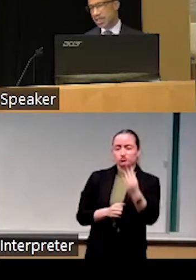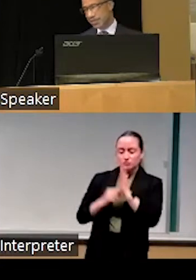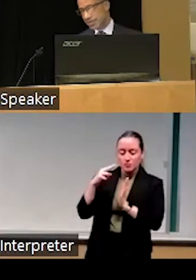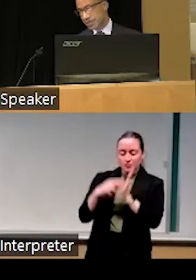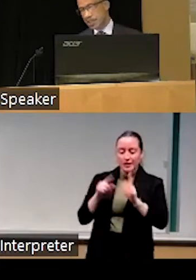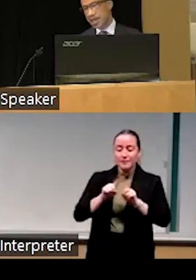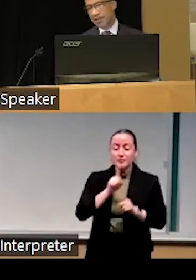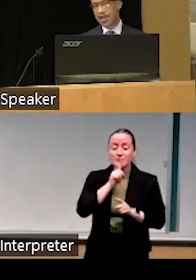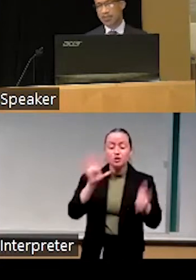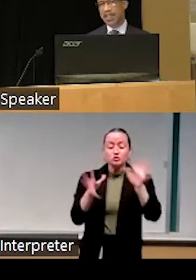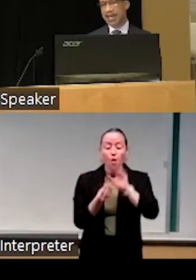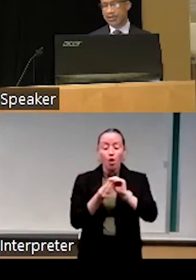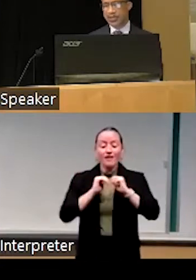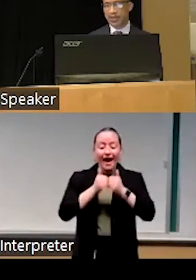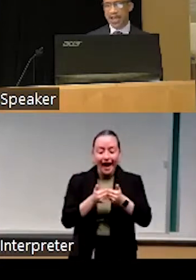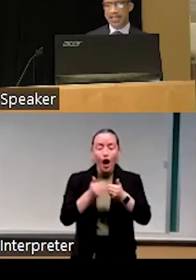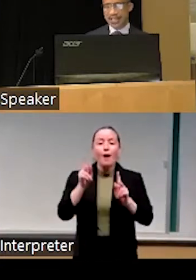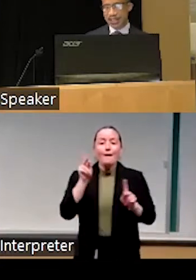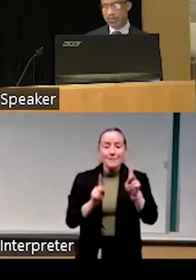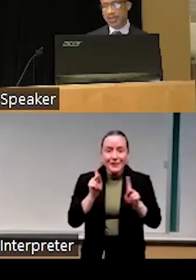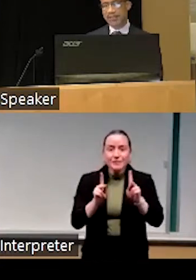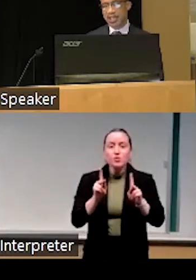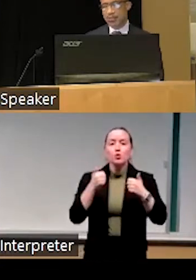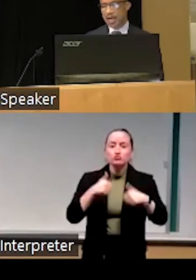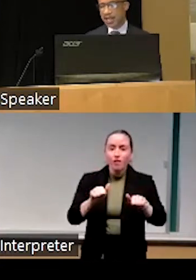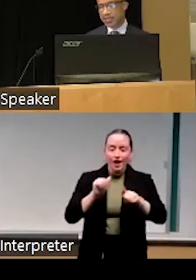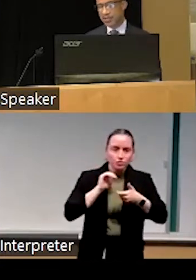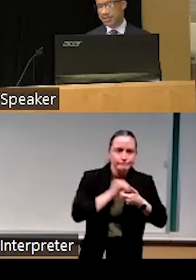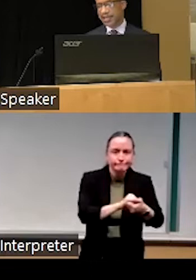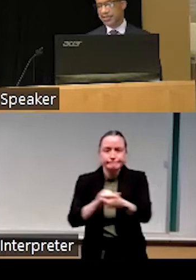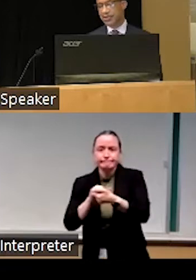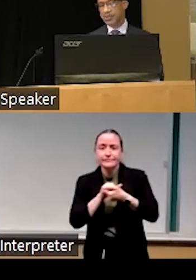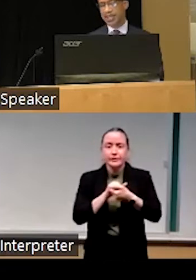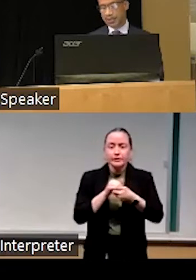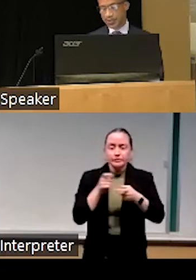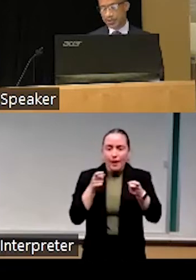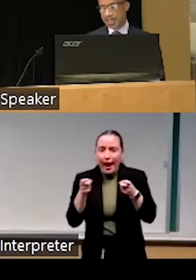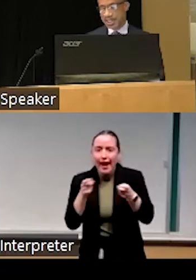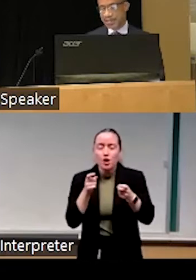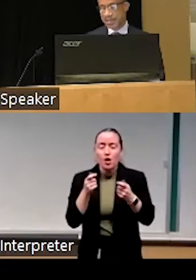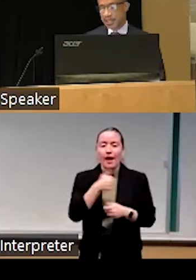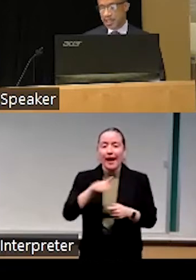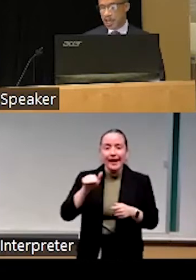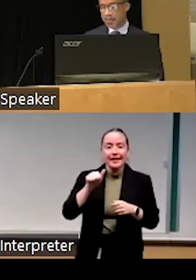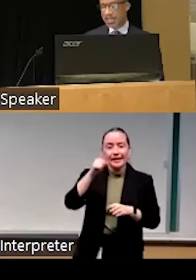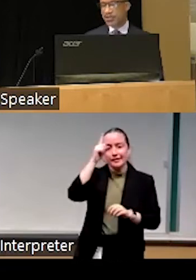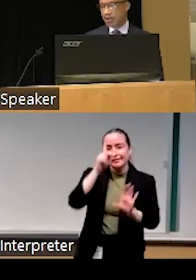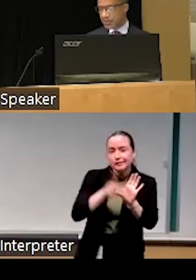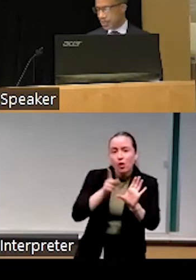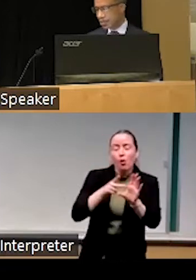beings have come together to try to deal with biological and psychosocial needs in Charleston